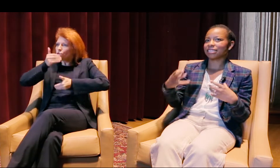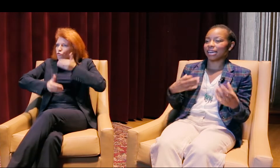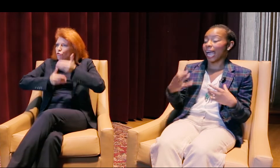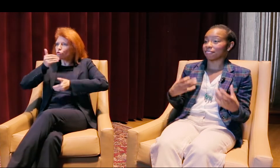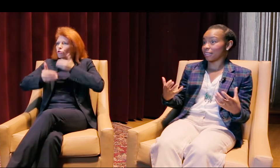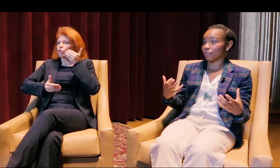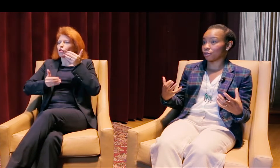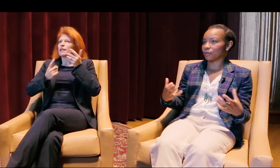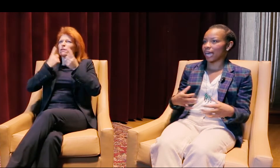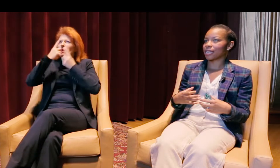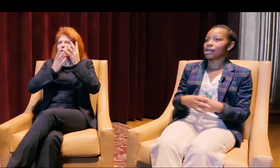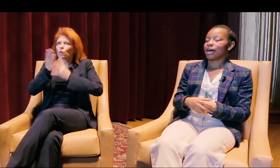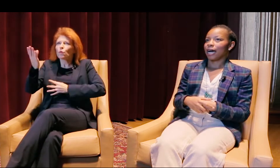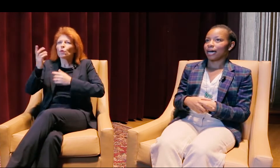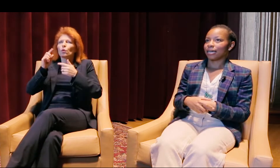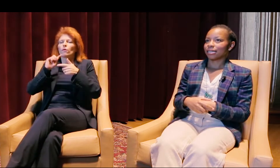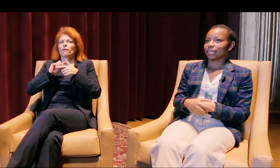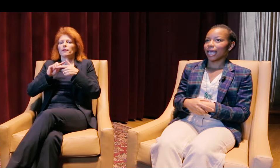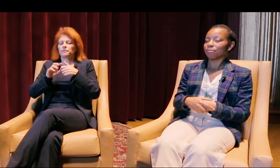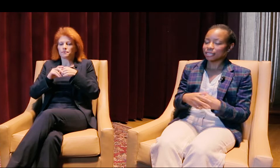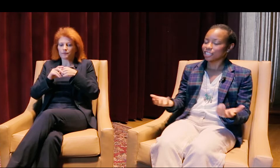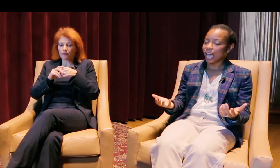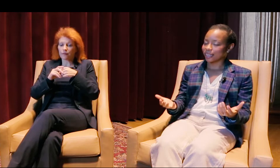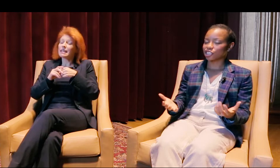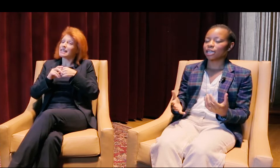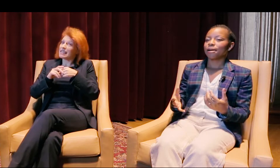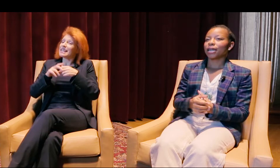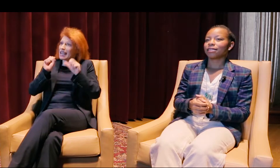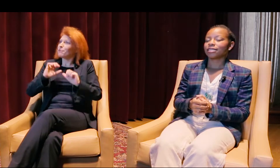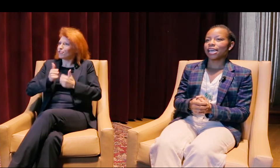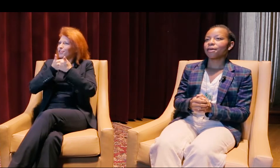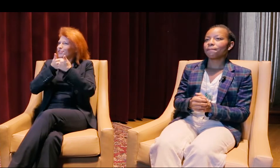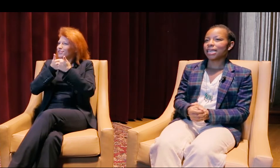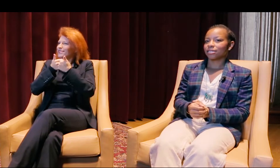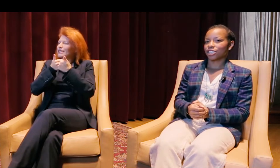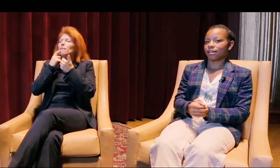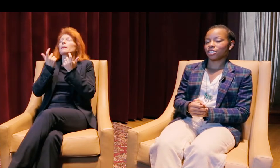and things that I have to think through that can present a challenge, but I'd say the biggest challenge